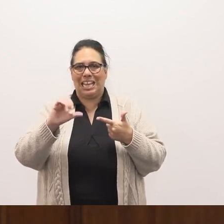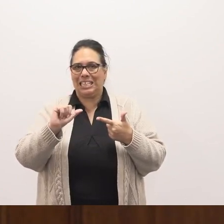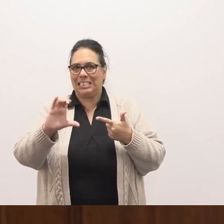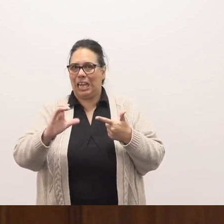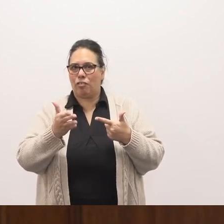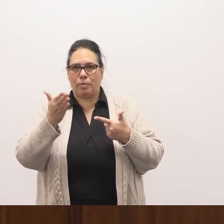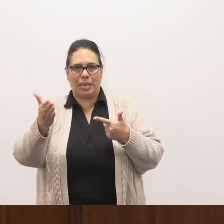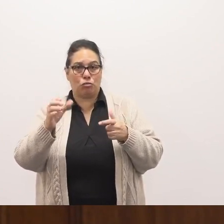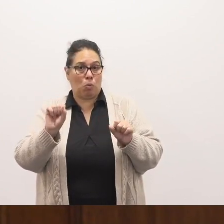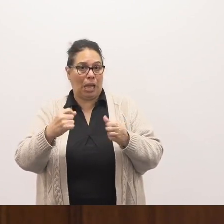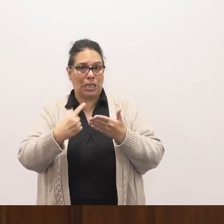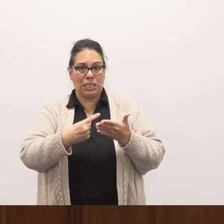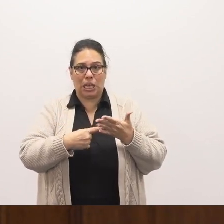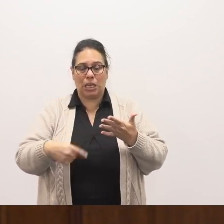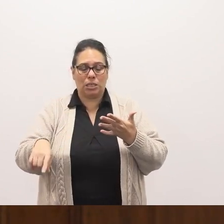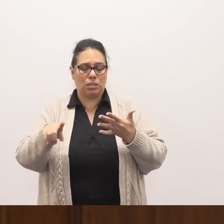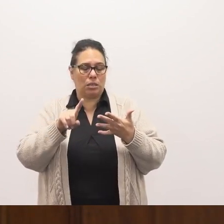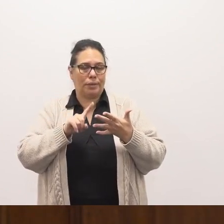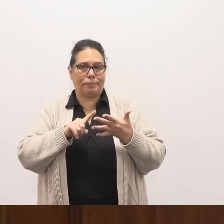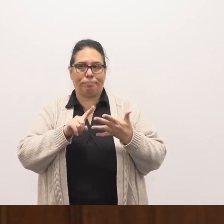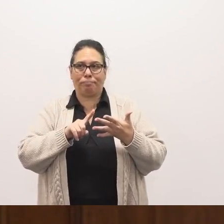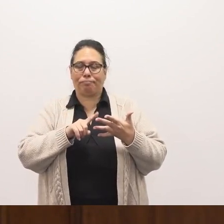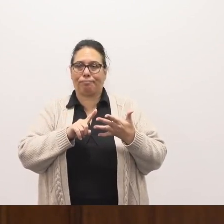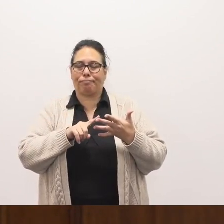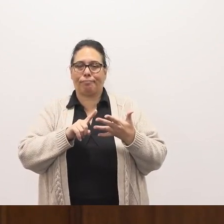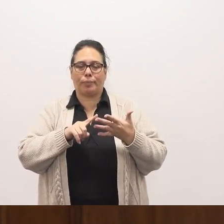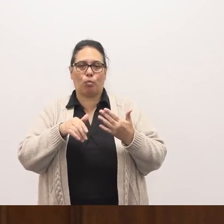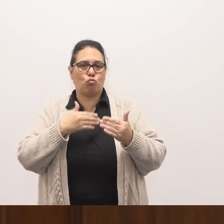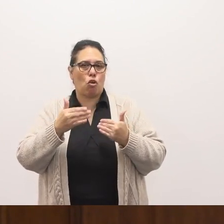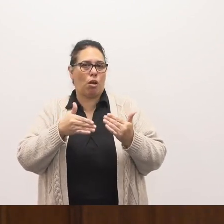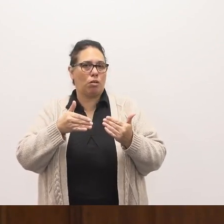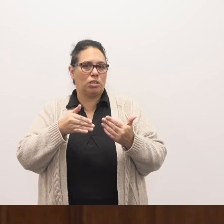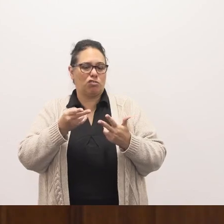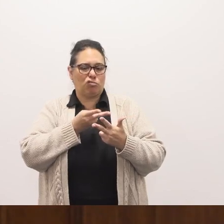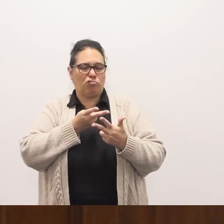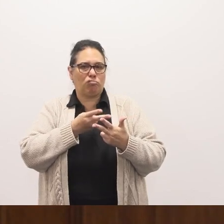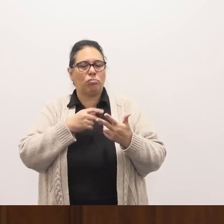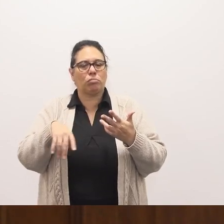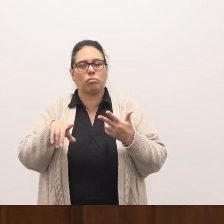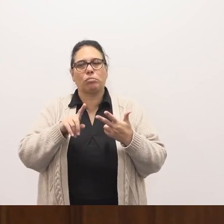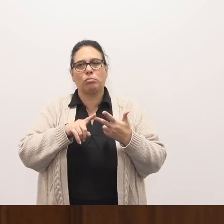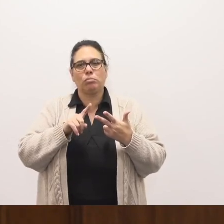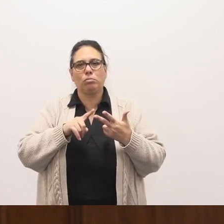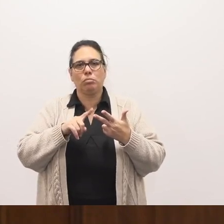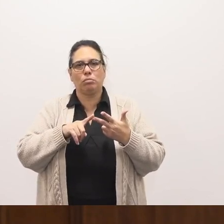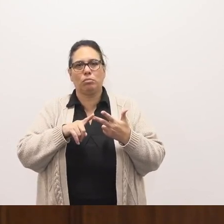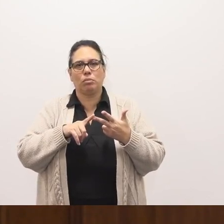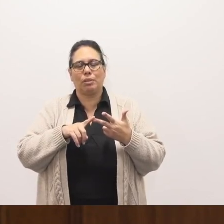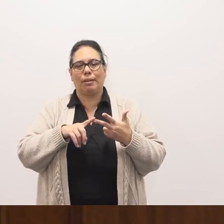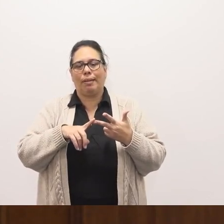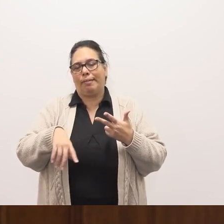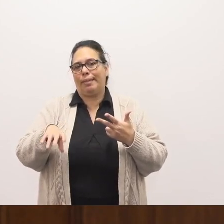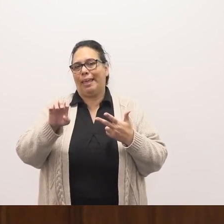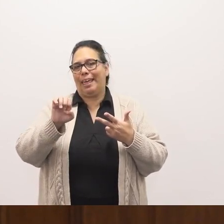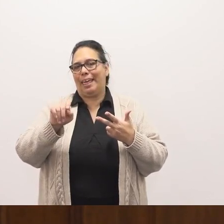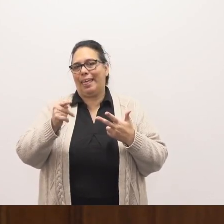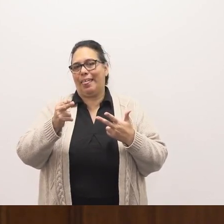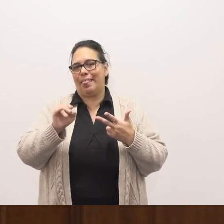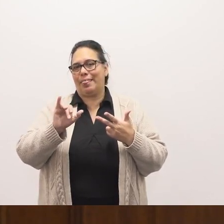and we could be reporting back on progress toward those. Ethnic studies. It's been a while since we've heard about the work